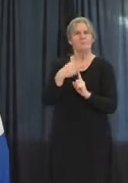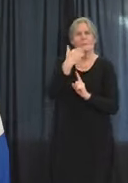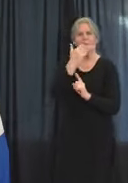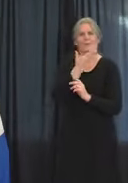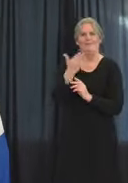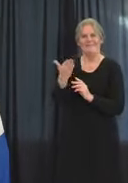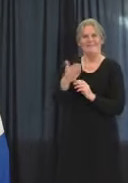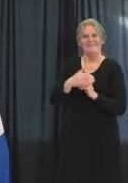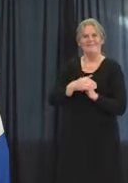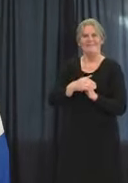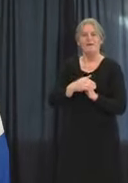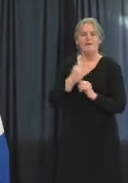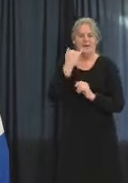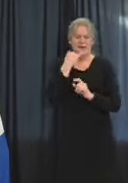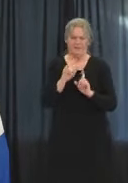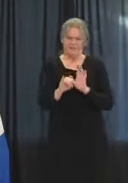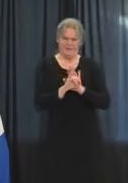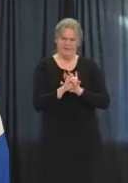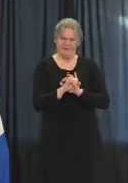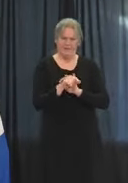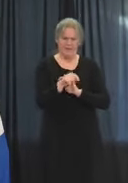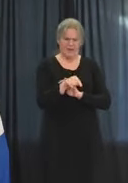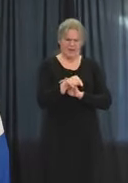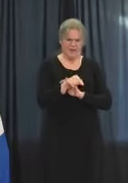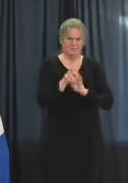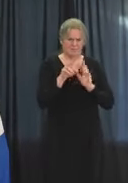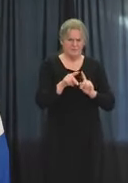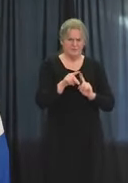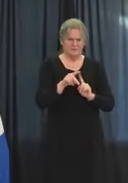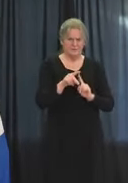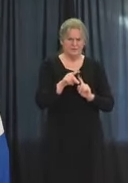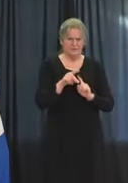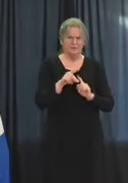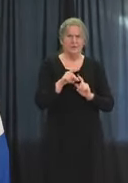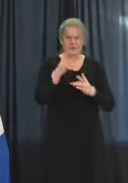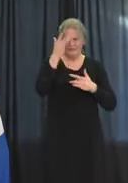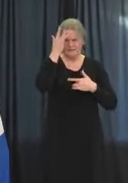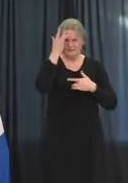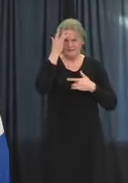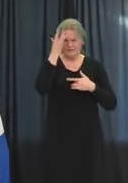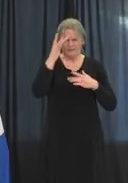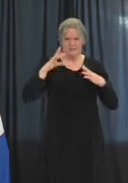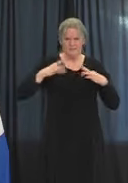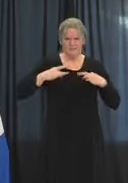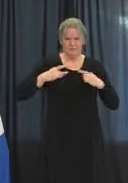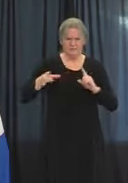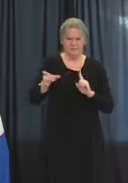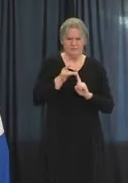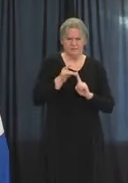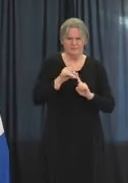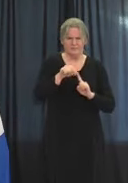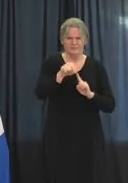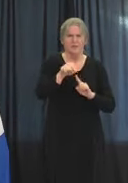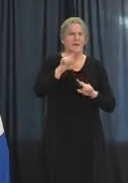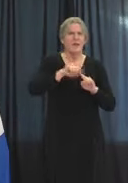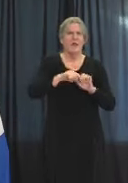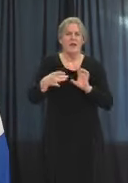When we identify a case that we cannot trace back to a known case, that signals that we may have spread of COVID within the